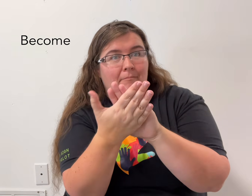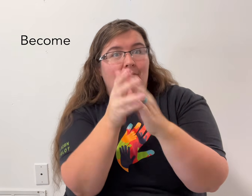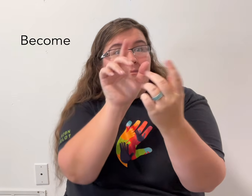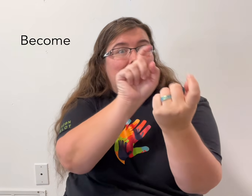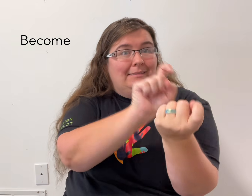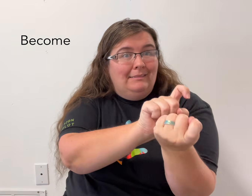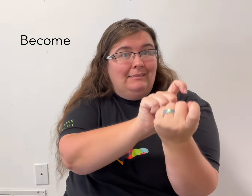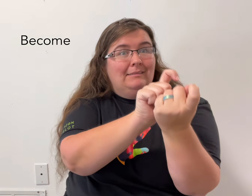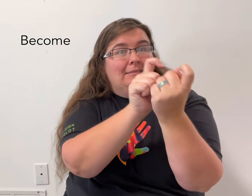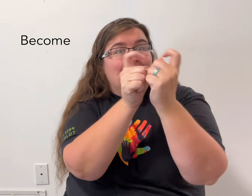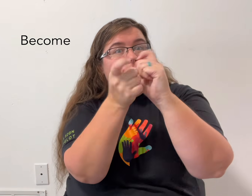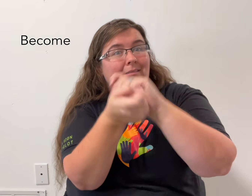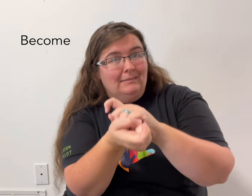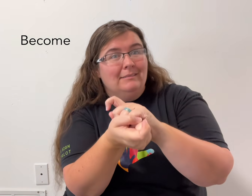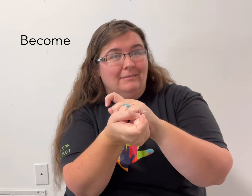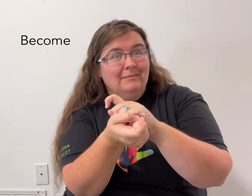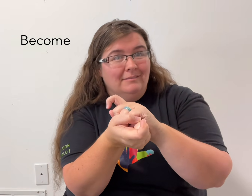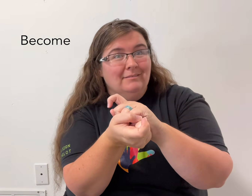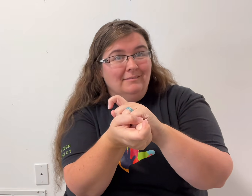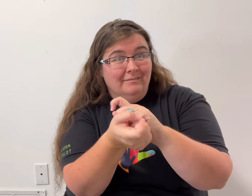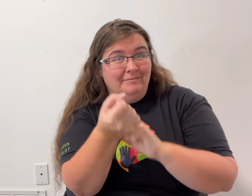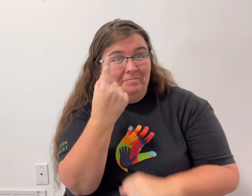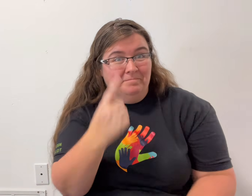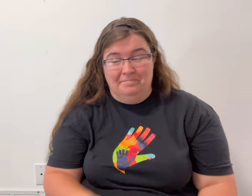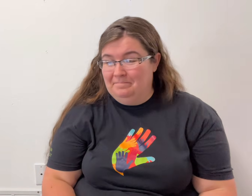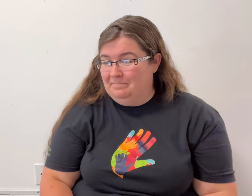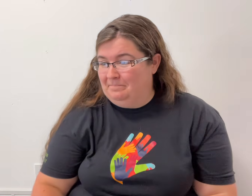So change is "become" with just different handshapes, make sense?